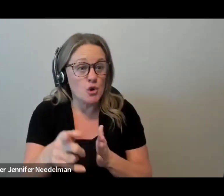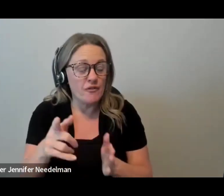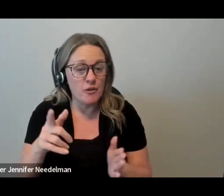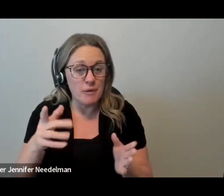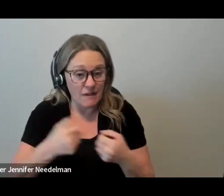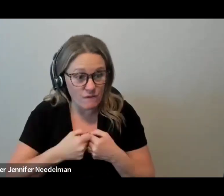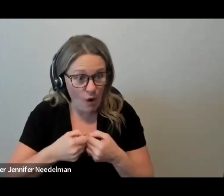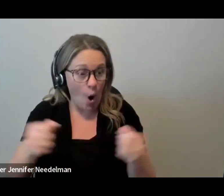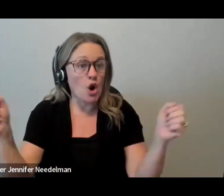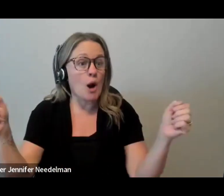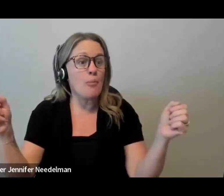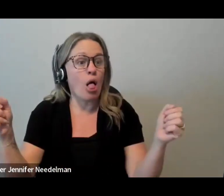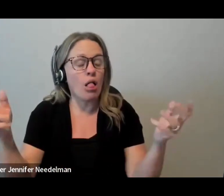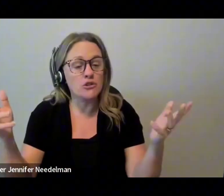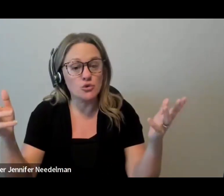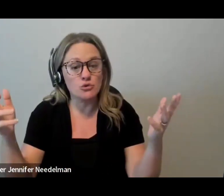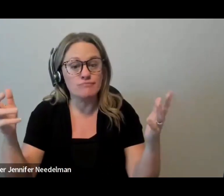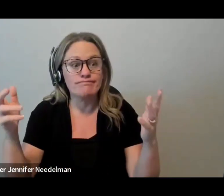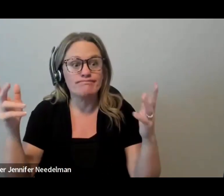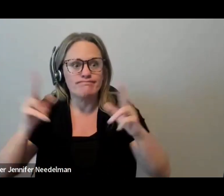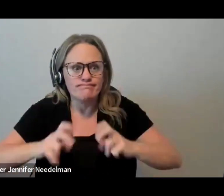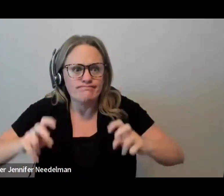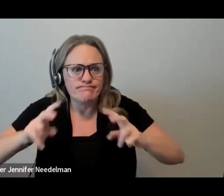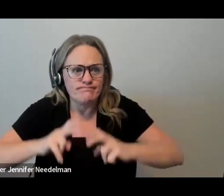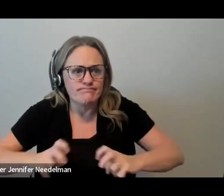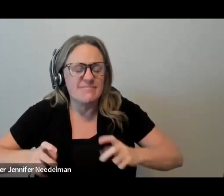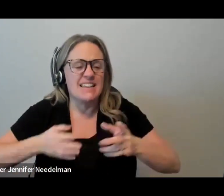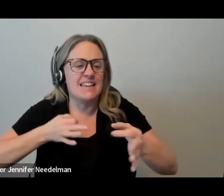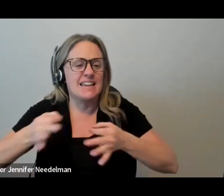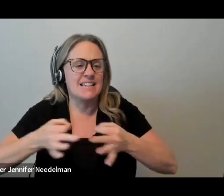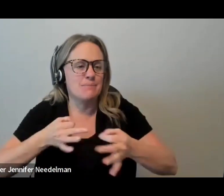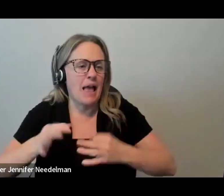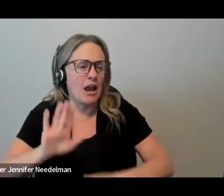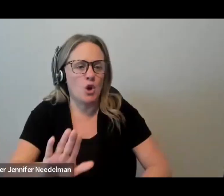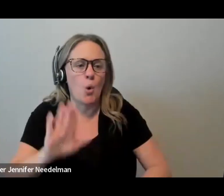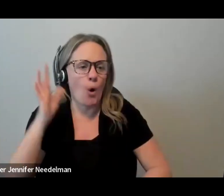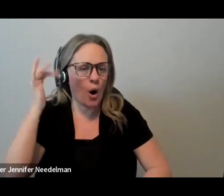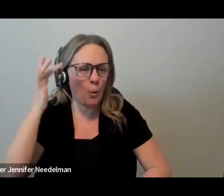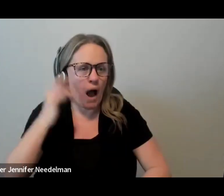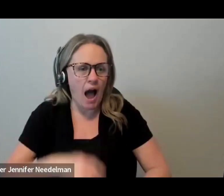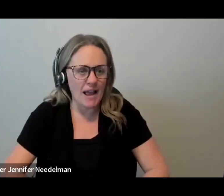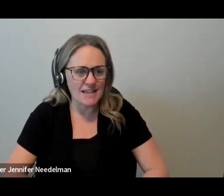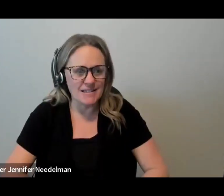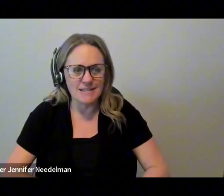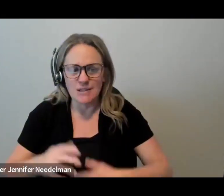to really dig deep and explain your "why". So whatever your "why" is,